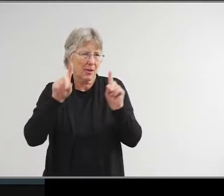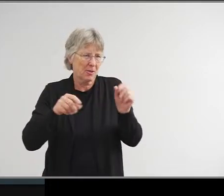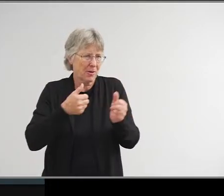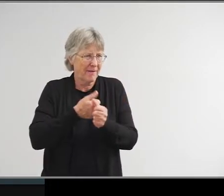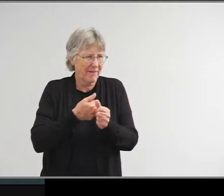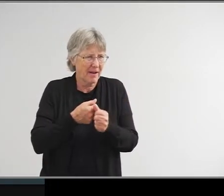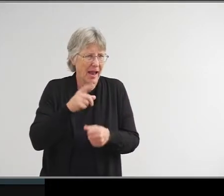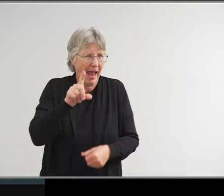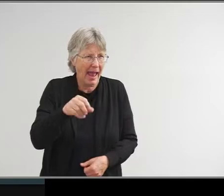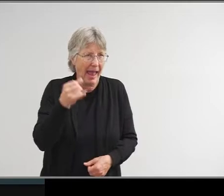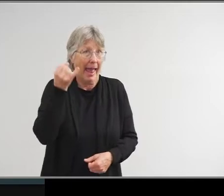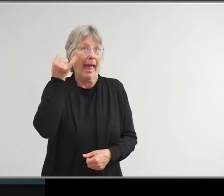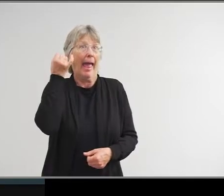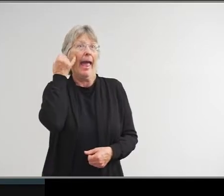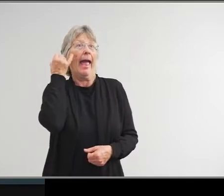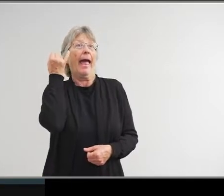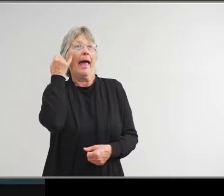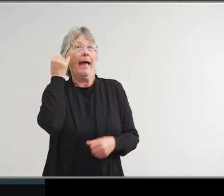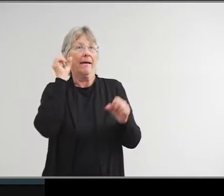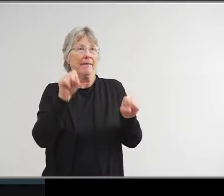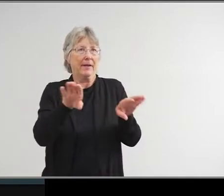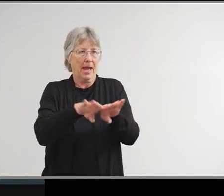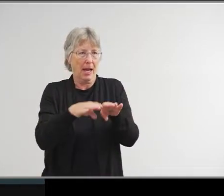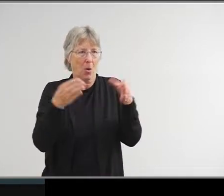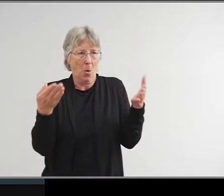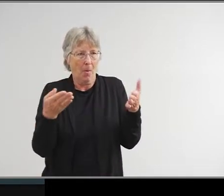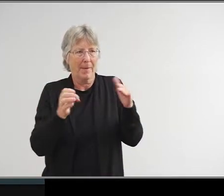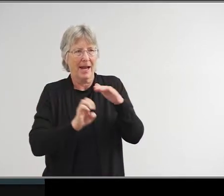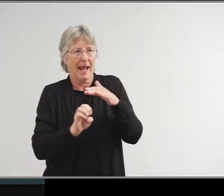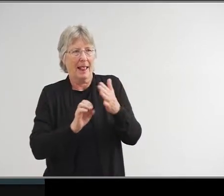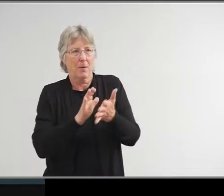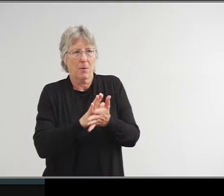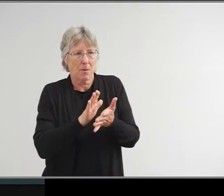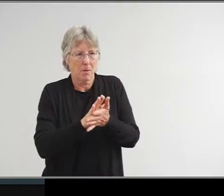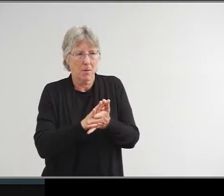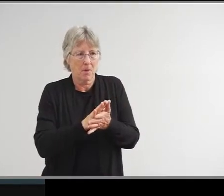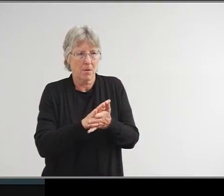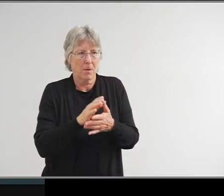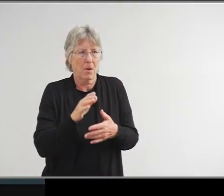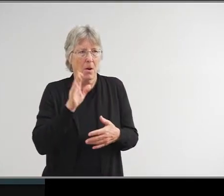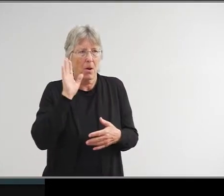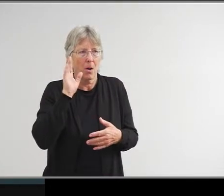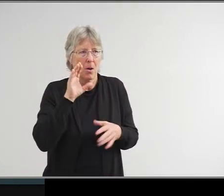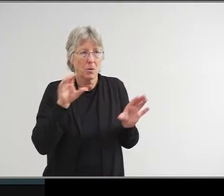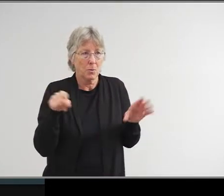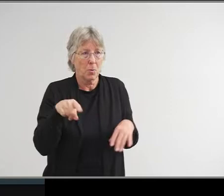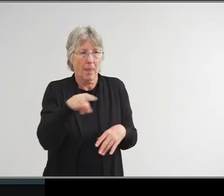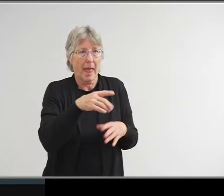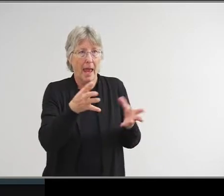if we are able to reopen elementary schools do they want their student to return to in-person learning